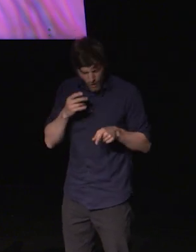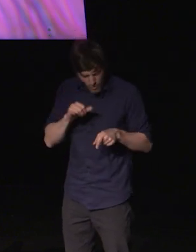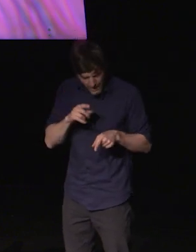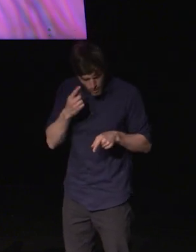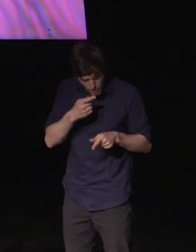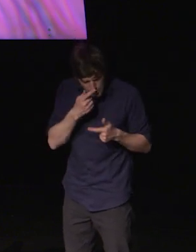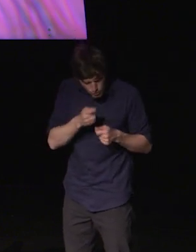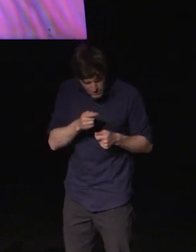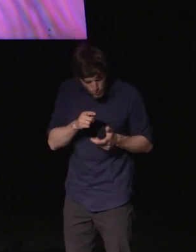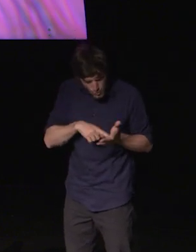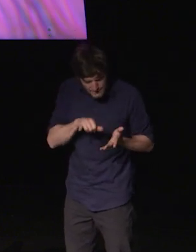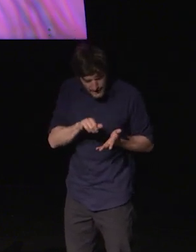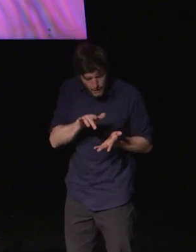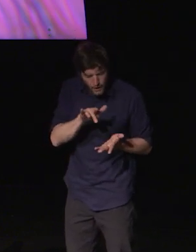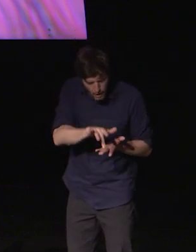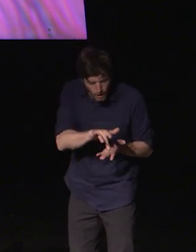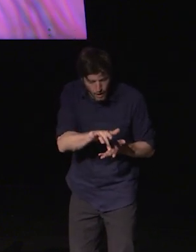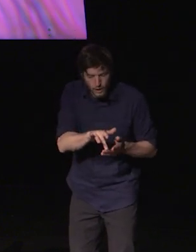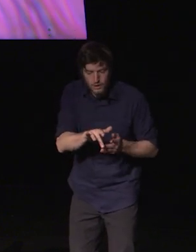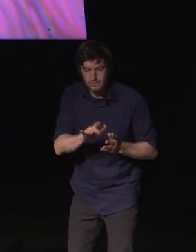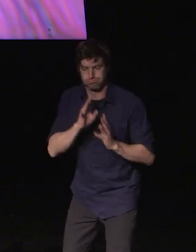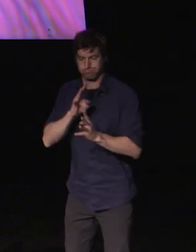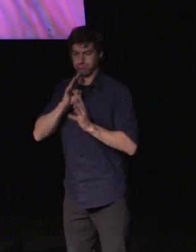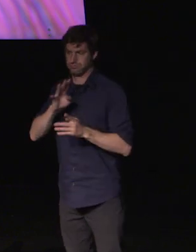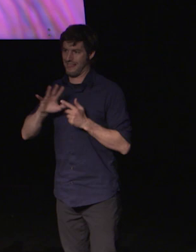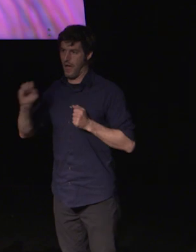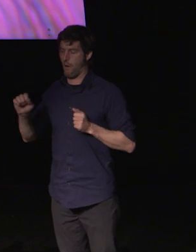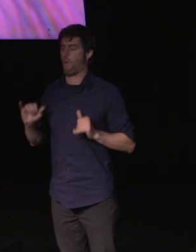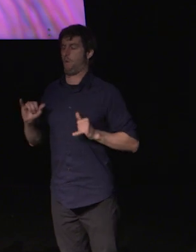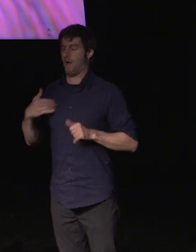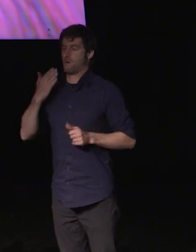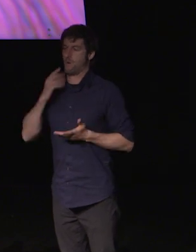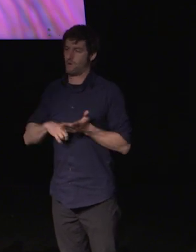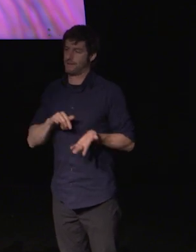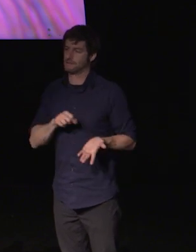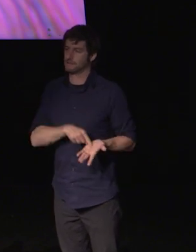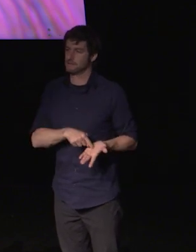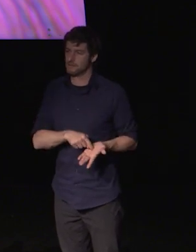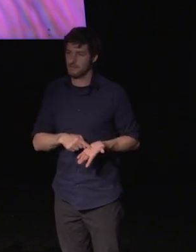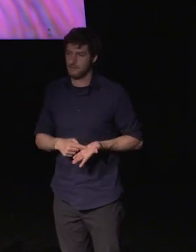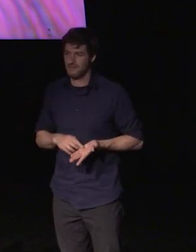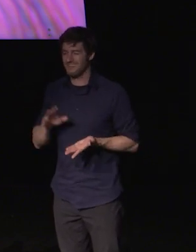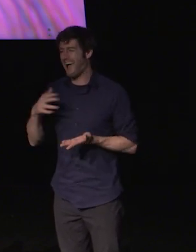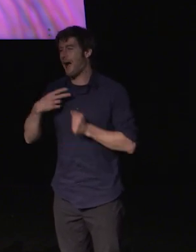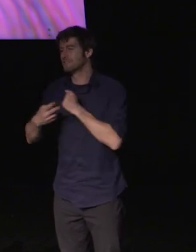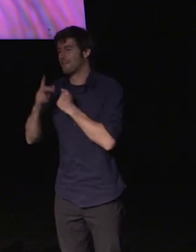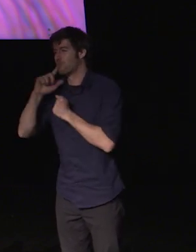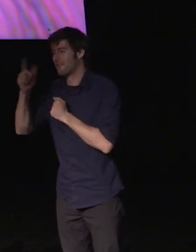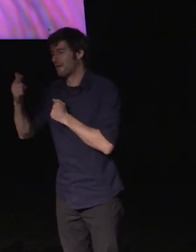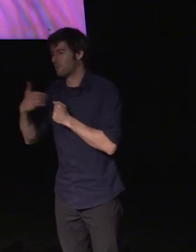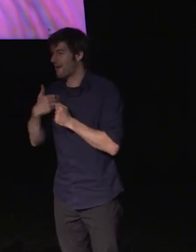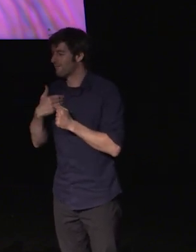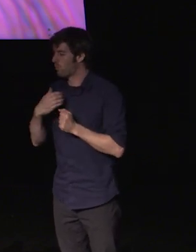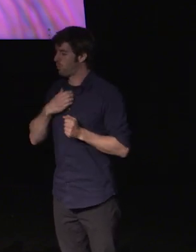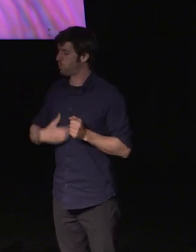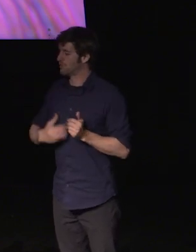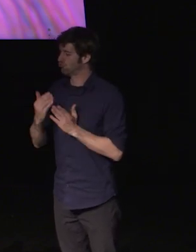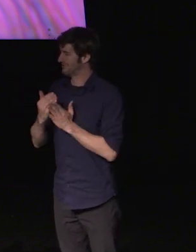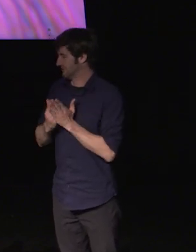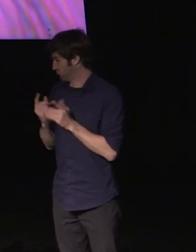which is why... Well, I'll save that for later, because I know there was a wish list thing here later on. Yeah, yeah. -Yeah, cool. Meghan?